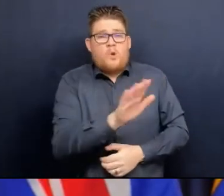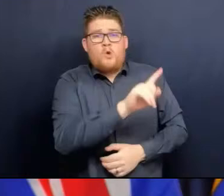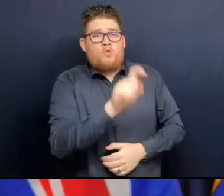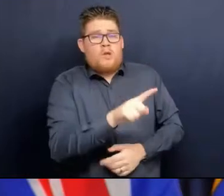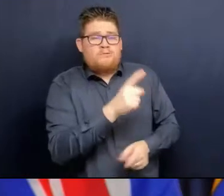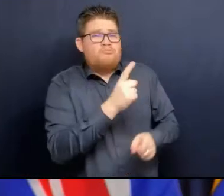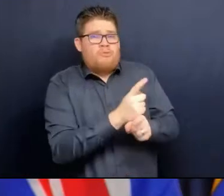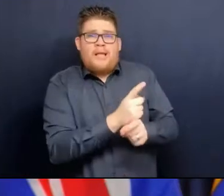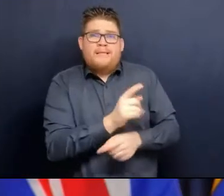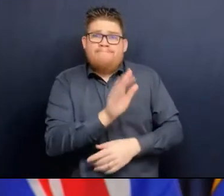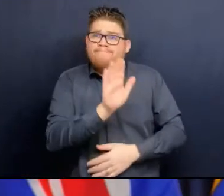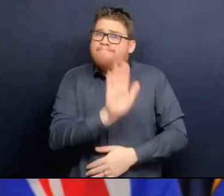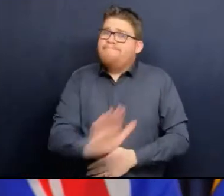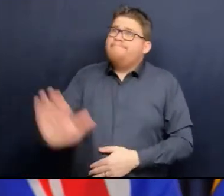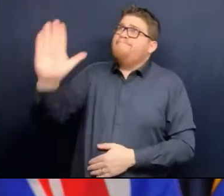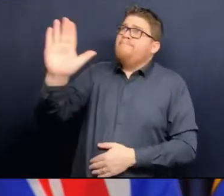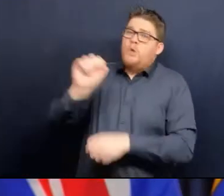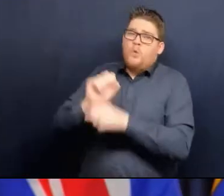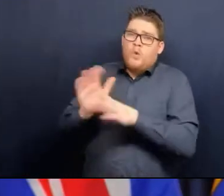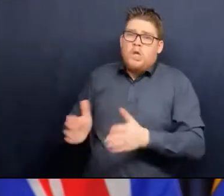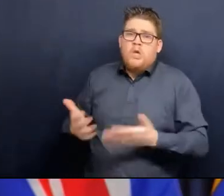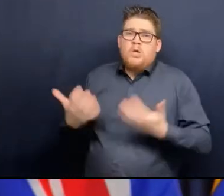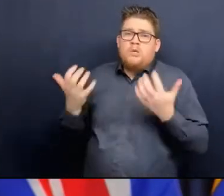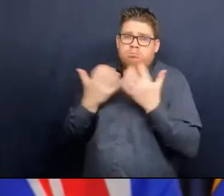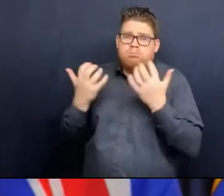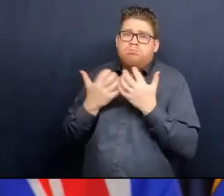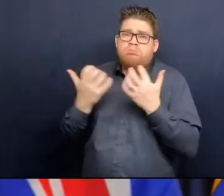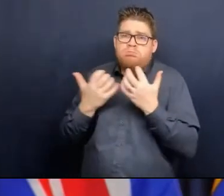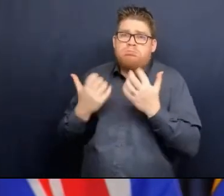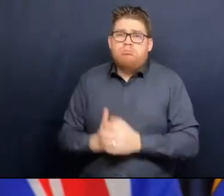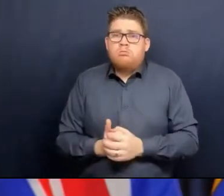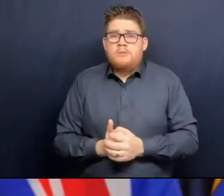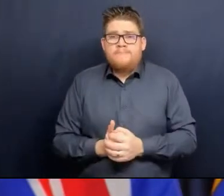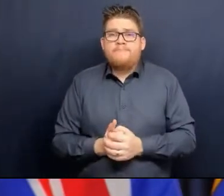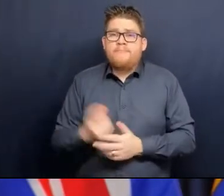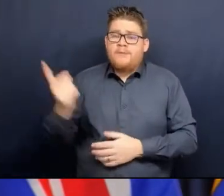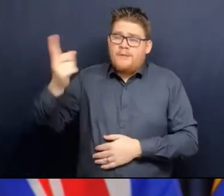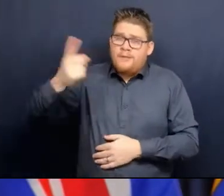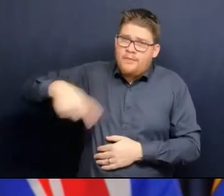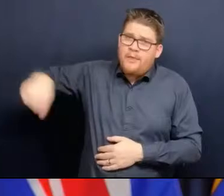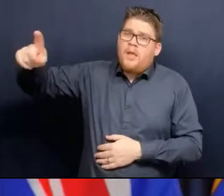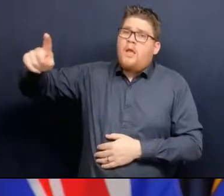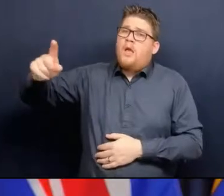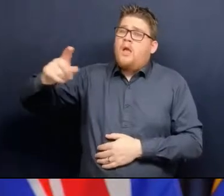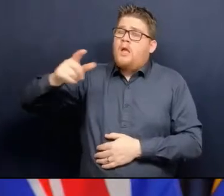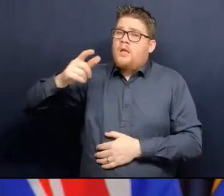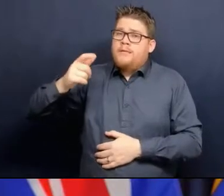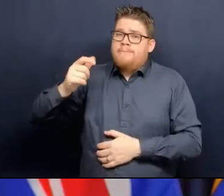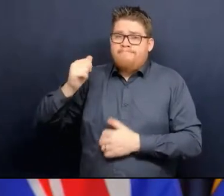healthcare workers are nurses are health sciences professionals are carries the people who put food on the table